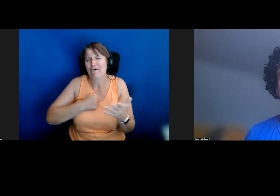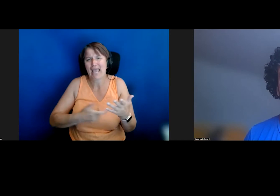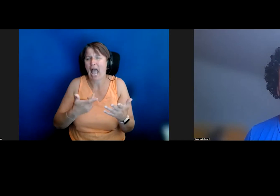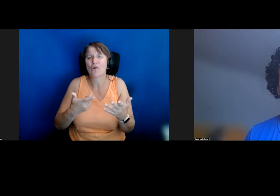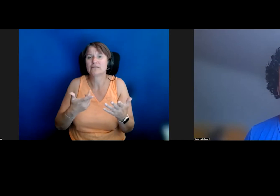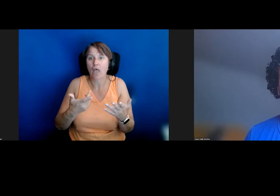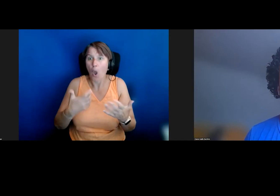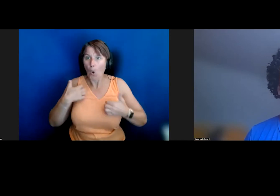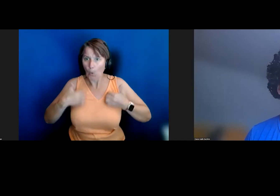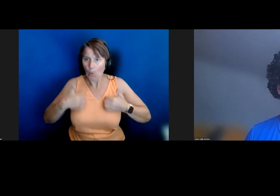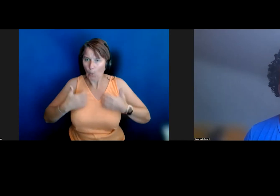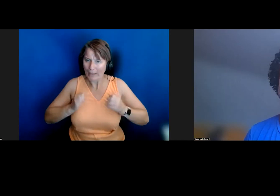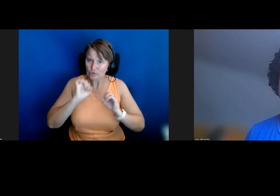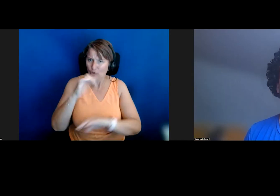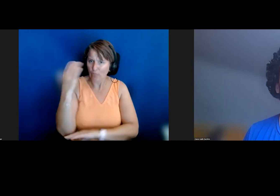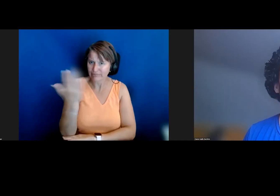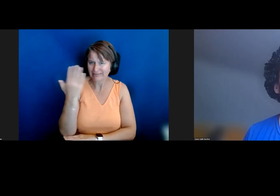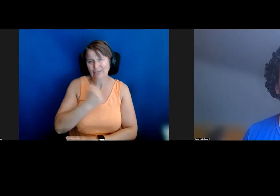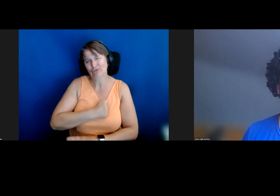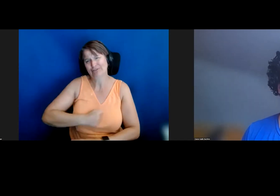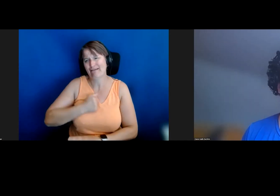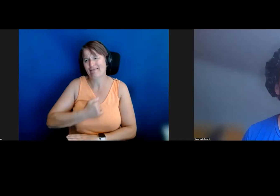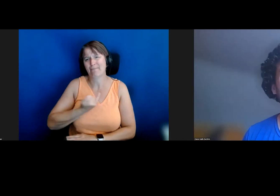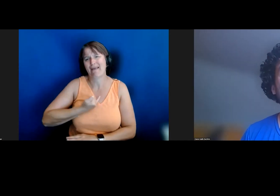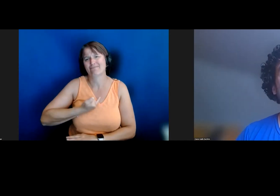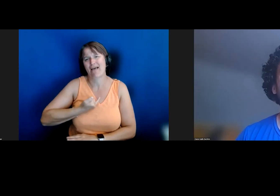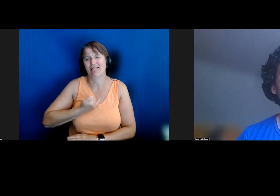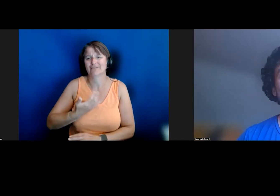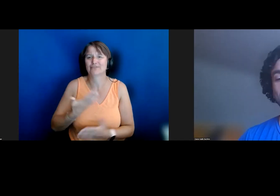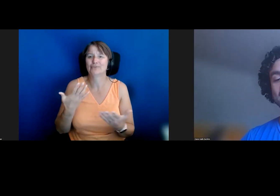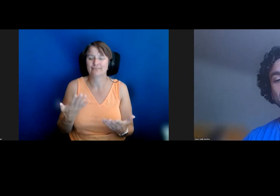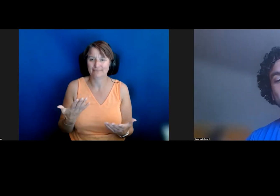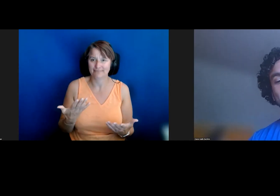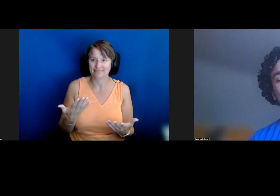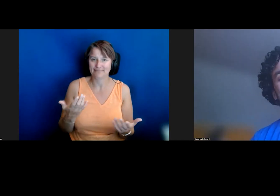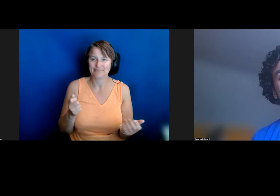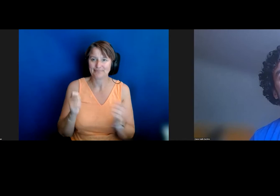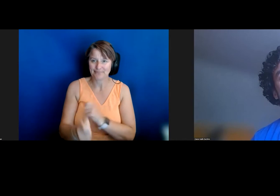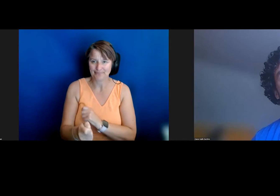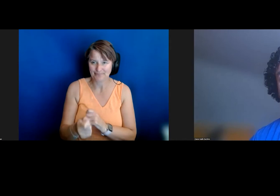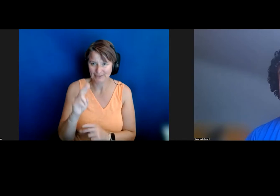So, I'm really sorry about that. And so, we're after Amy, I get to introduce